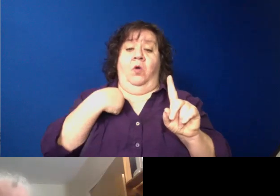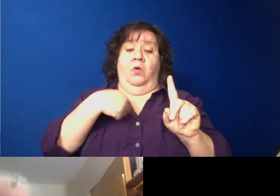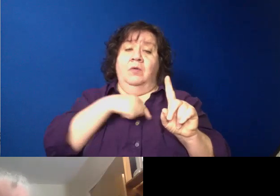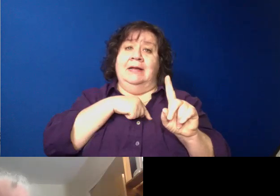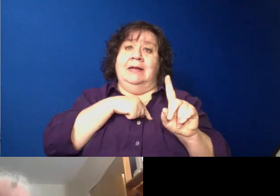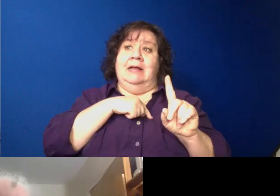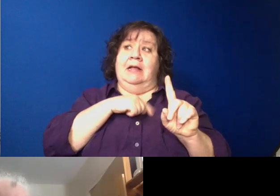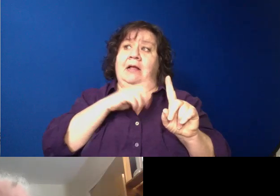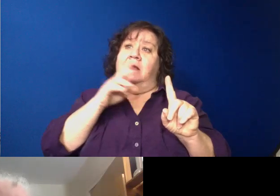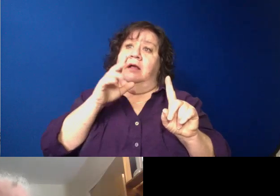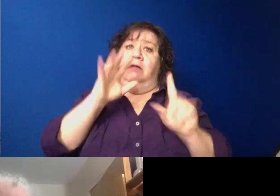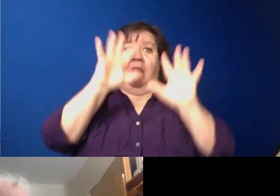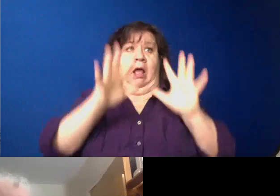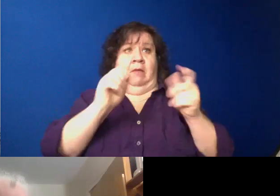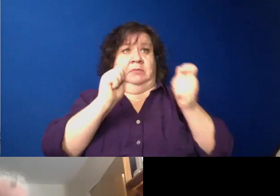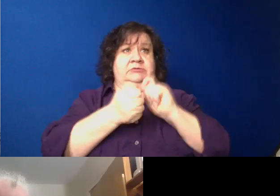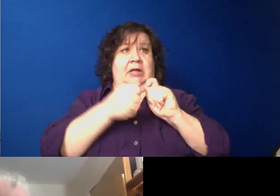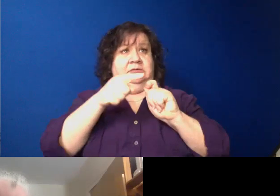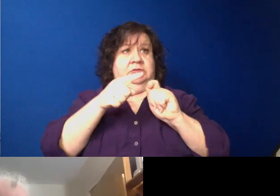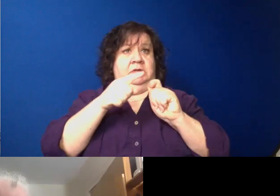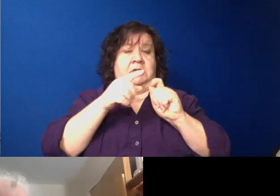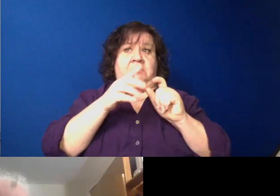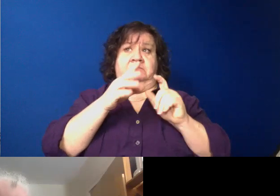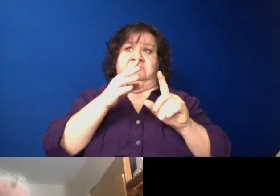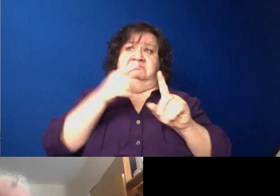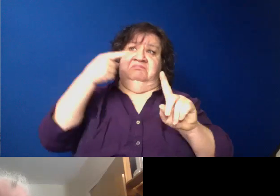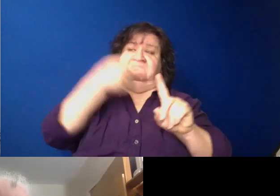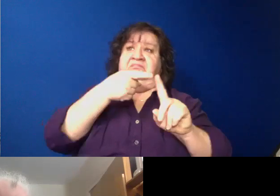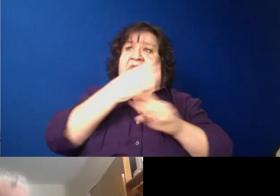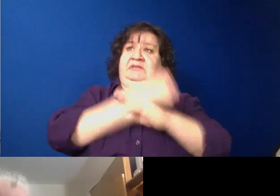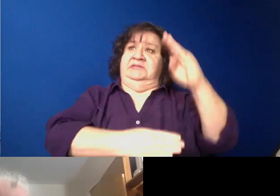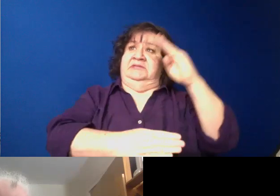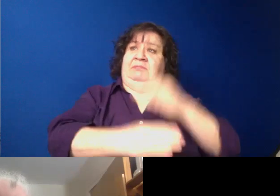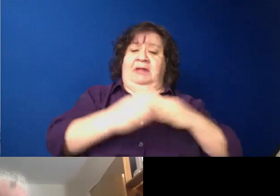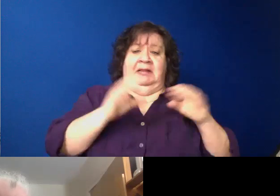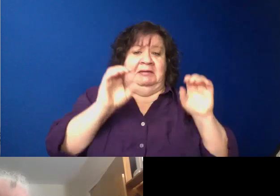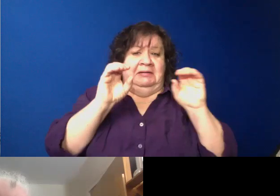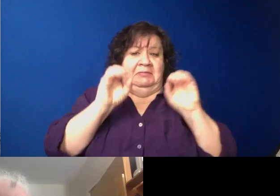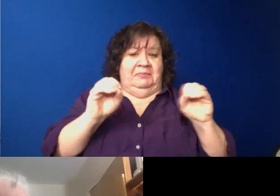with this and we understand that you know the the values and the the transformative agenda that